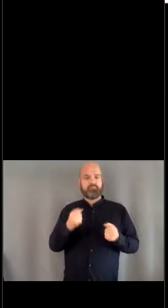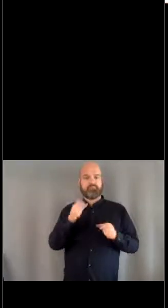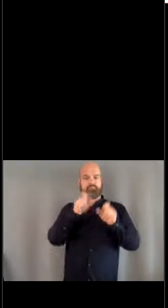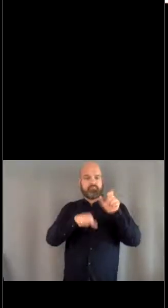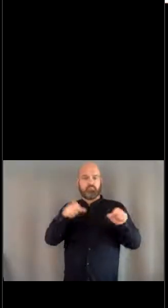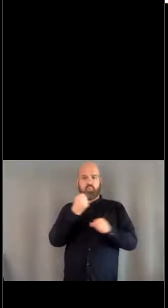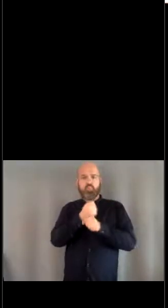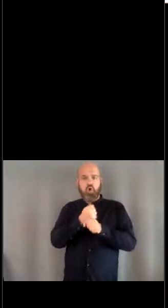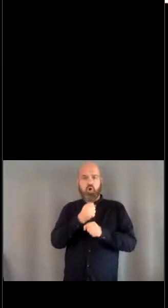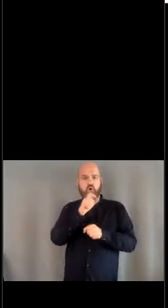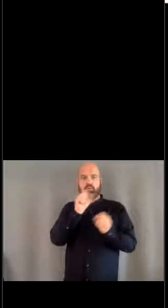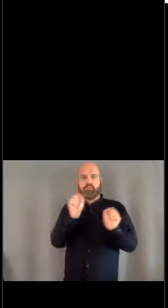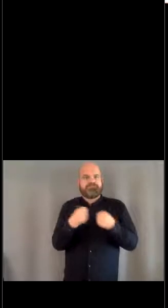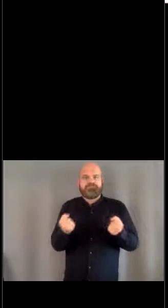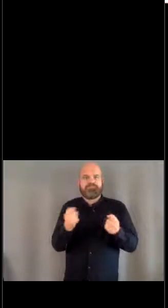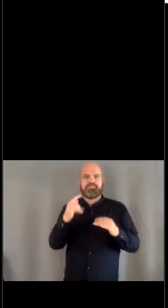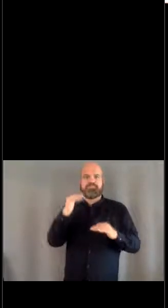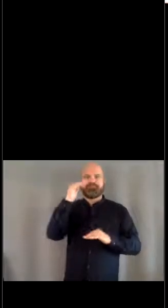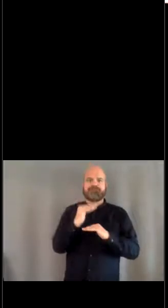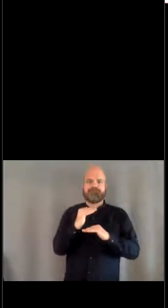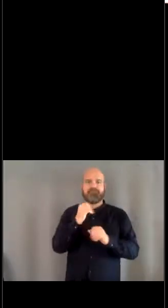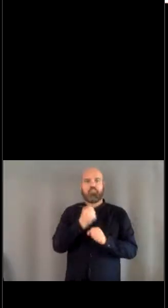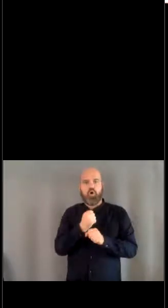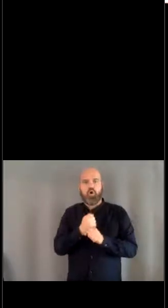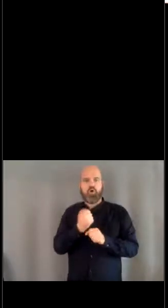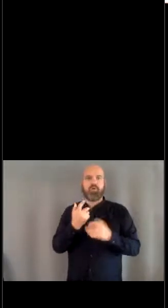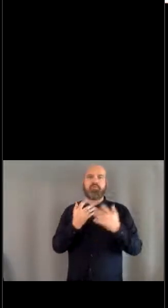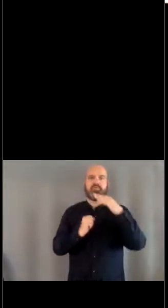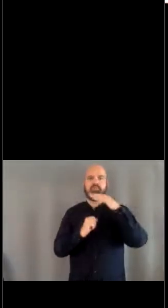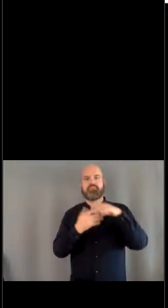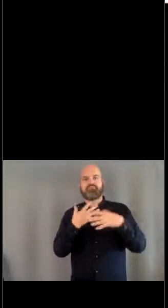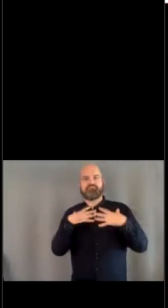for a person with disabilities to cover the extra household costs,